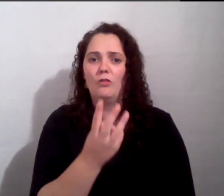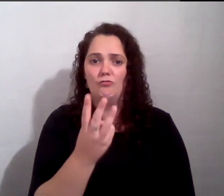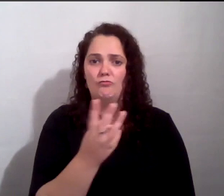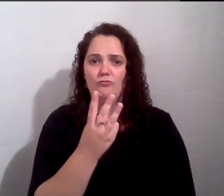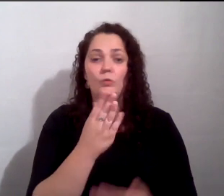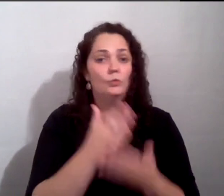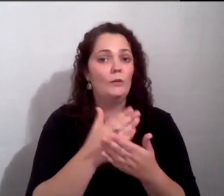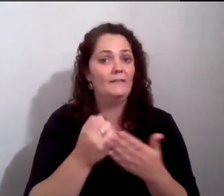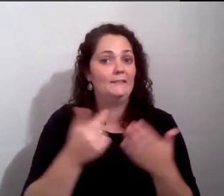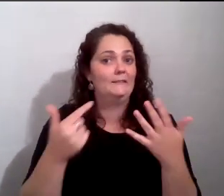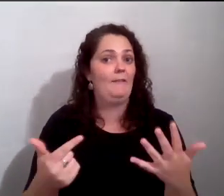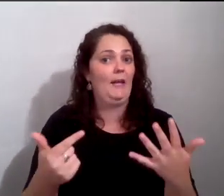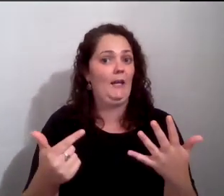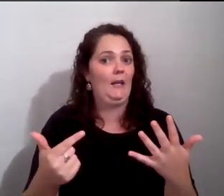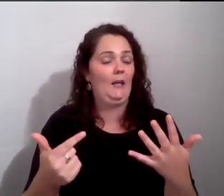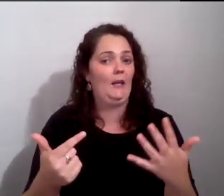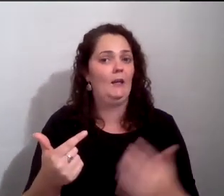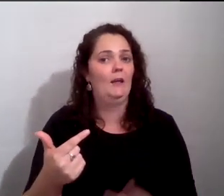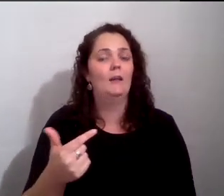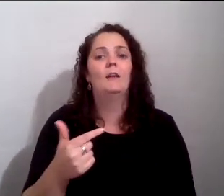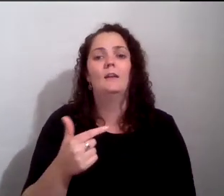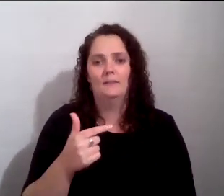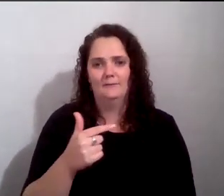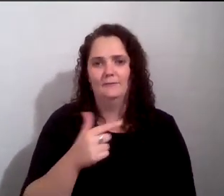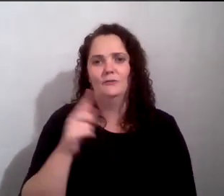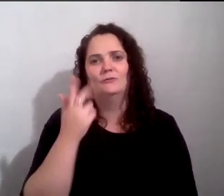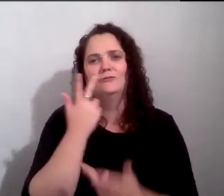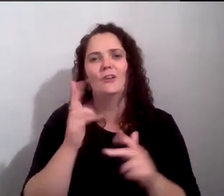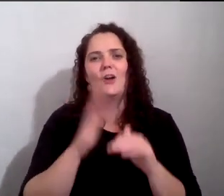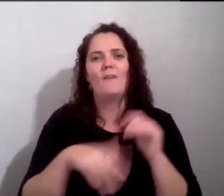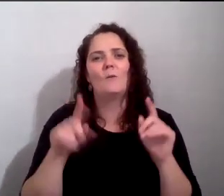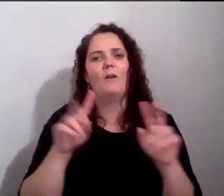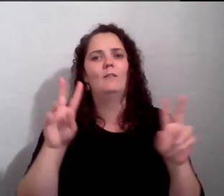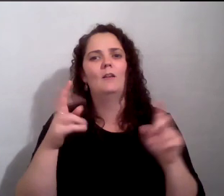they're three of I think a series of seven that were made in response to a